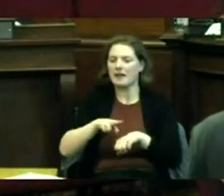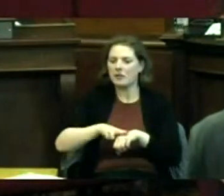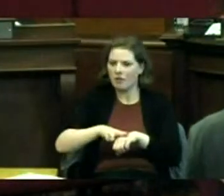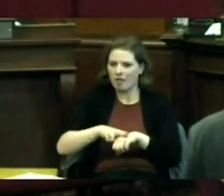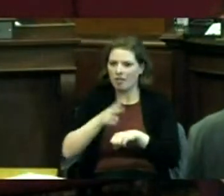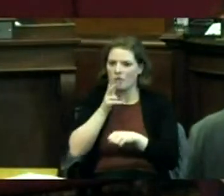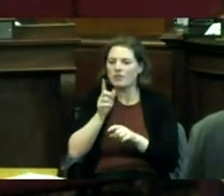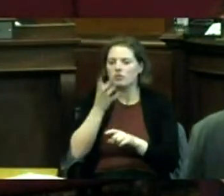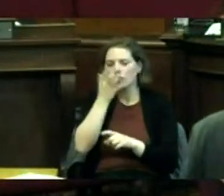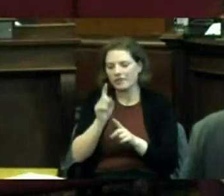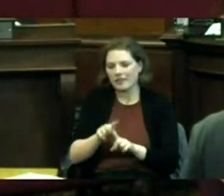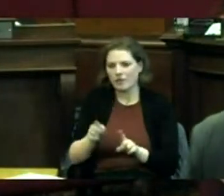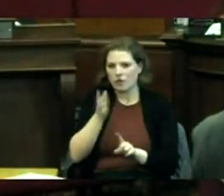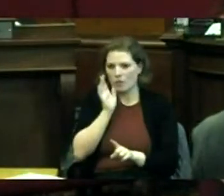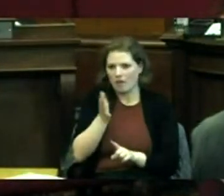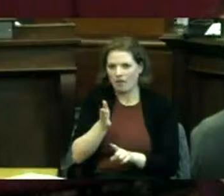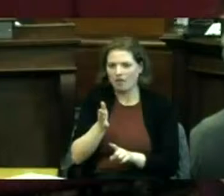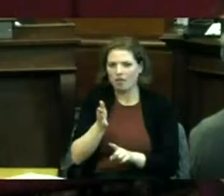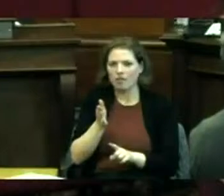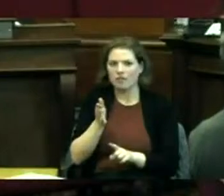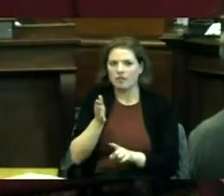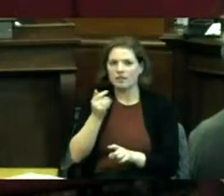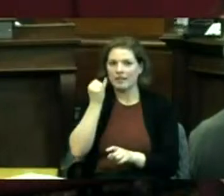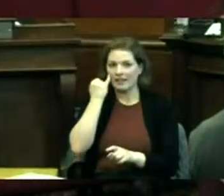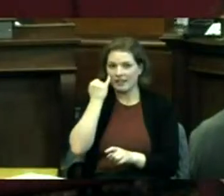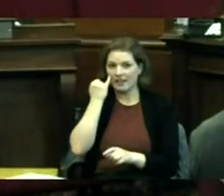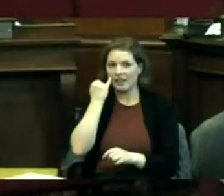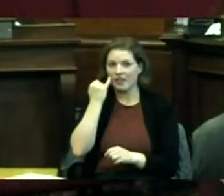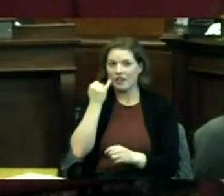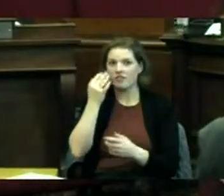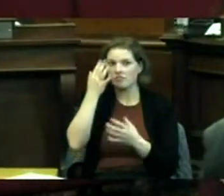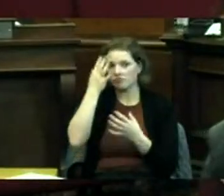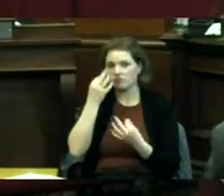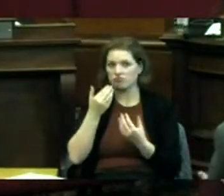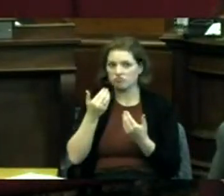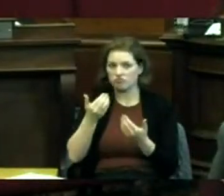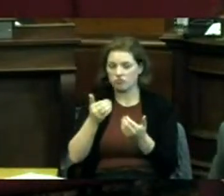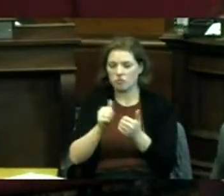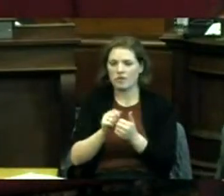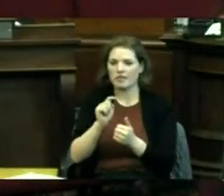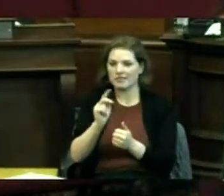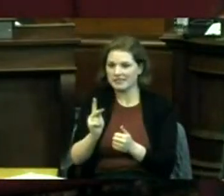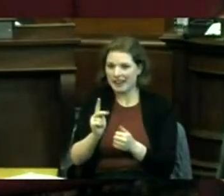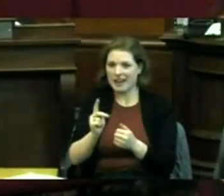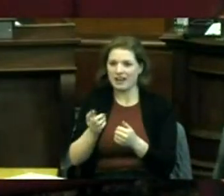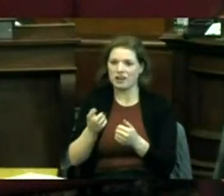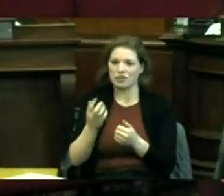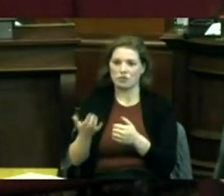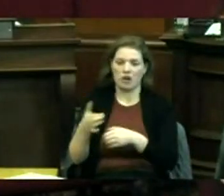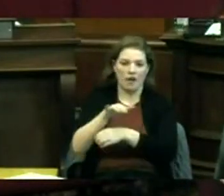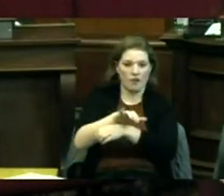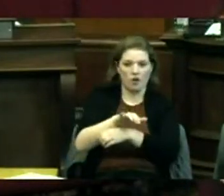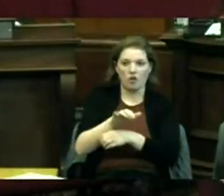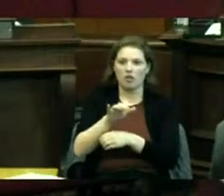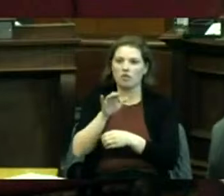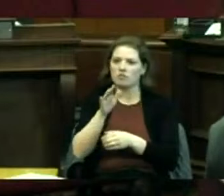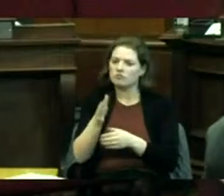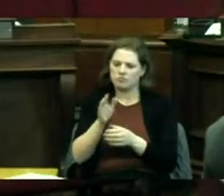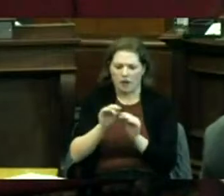just decommission the reservoir. It's going to look a little more natural. We'll say it'll be. It'll be a different esthetic